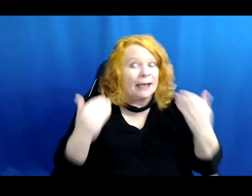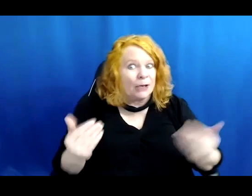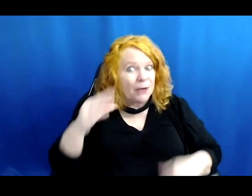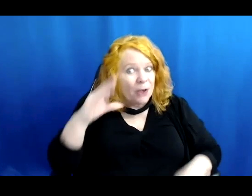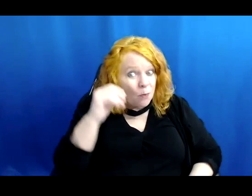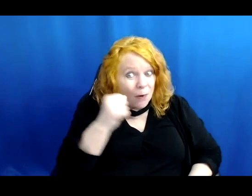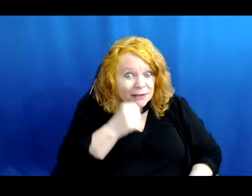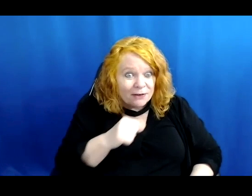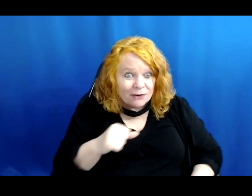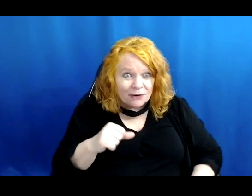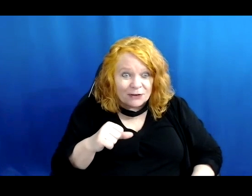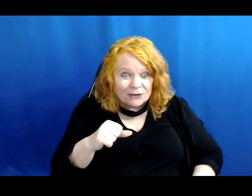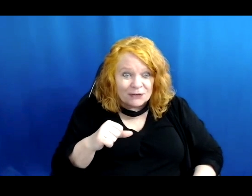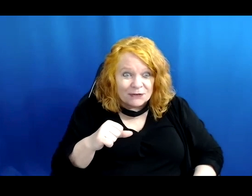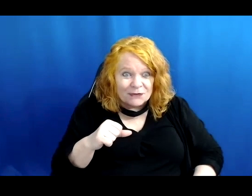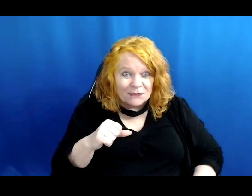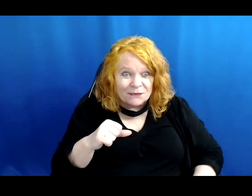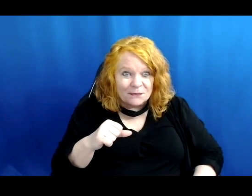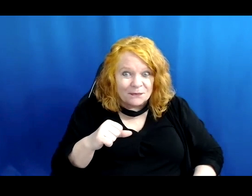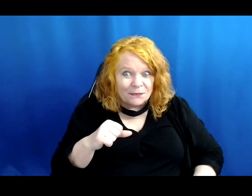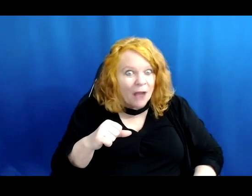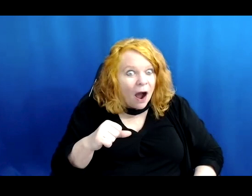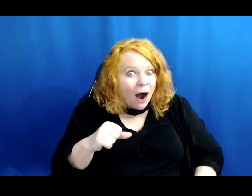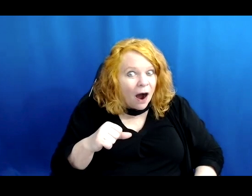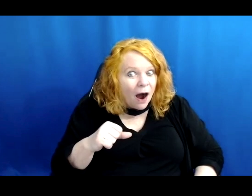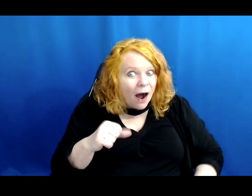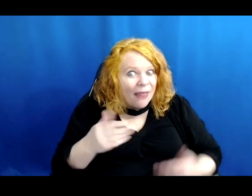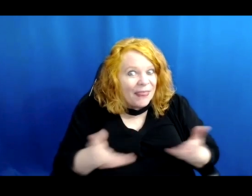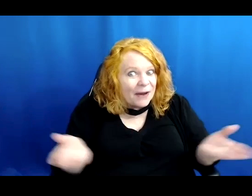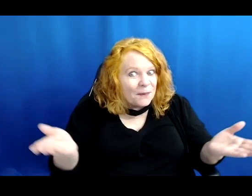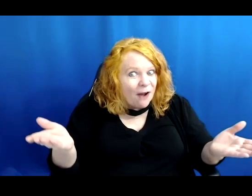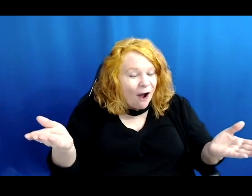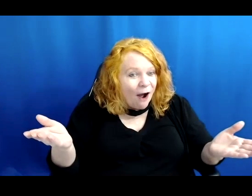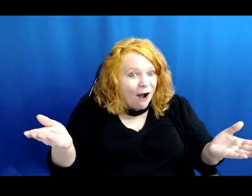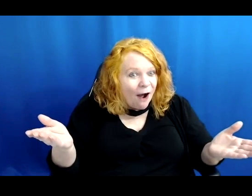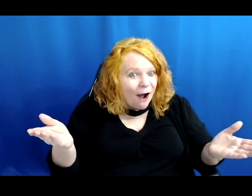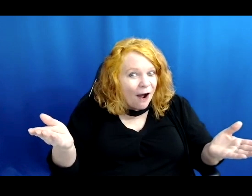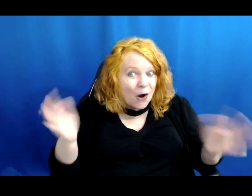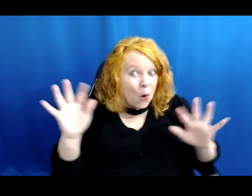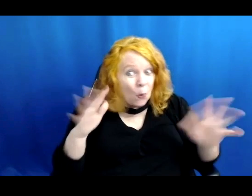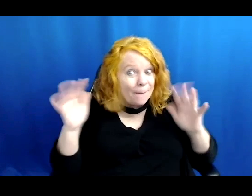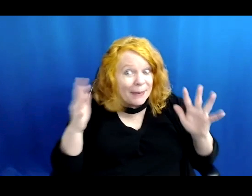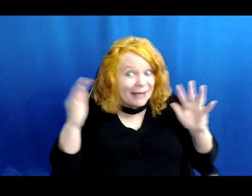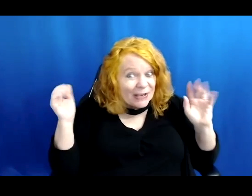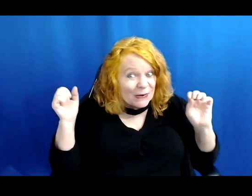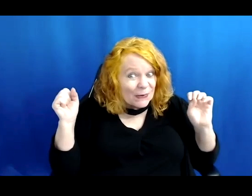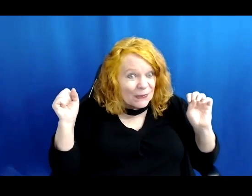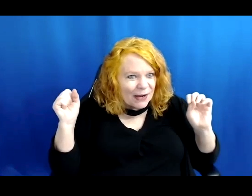There we are. Whoopeedeedoo! OKay! Boys and girls, we are